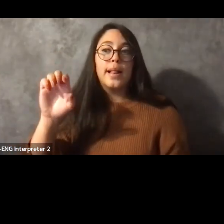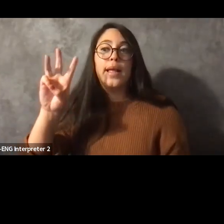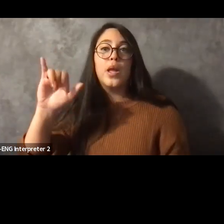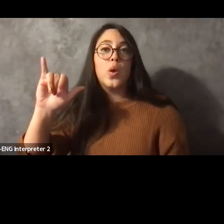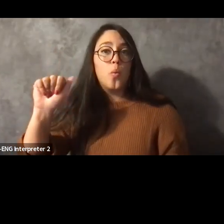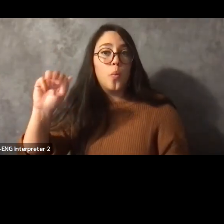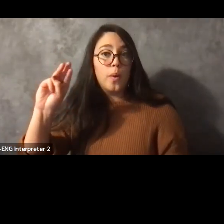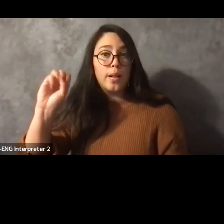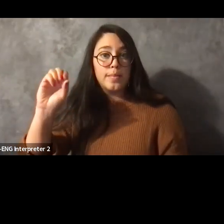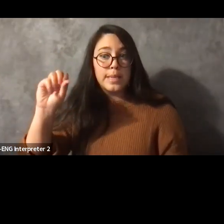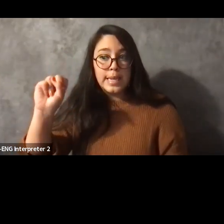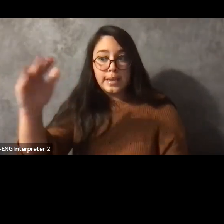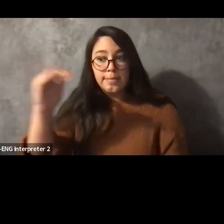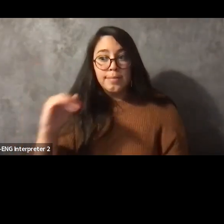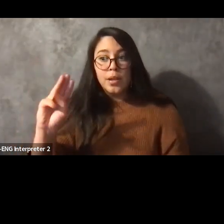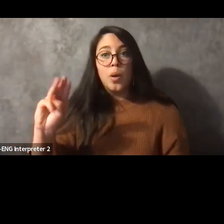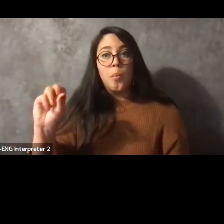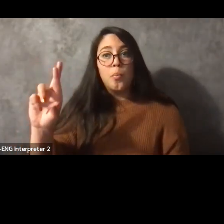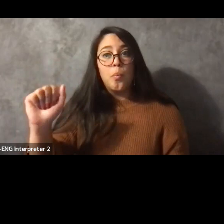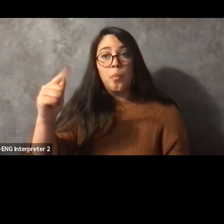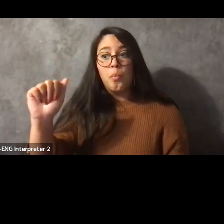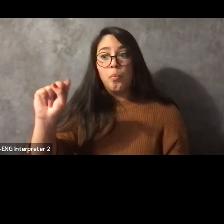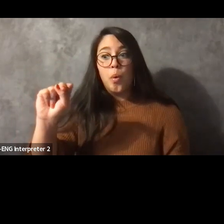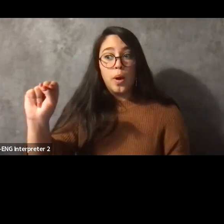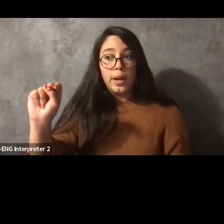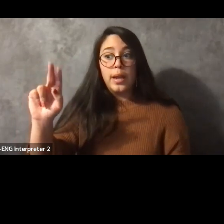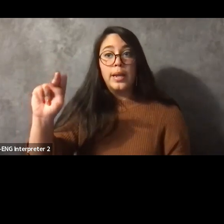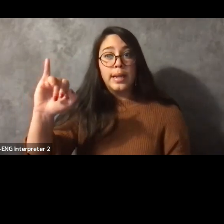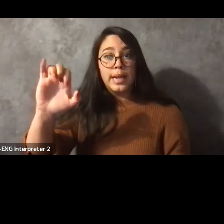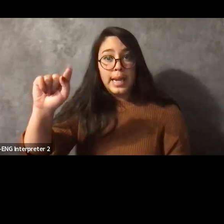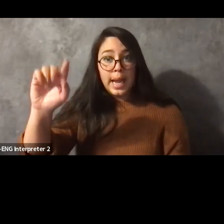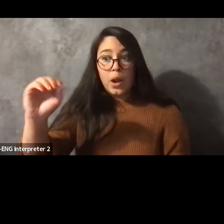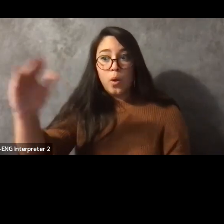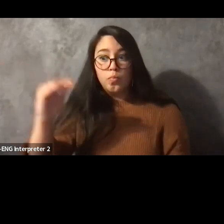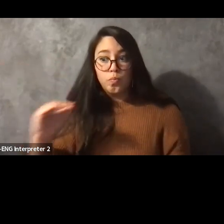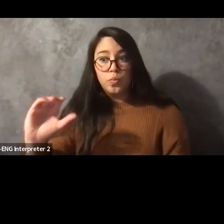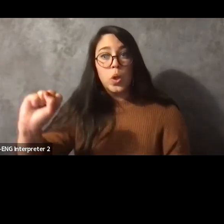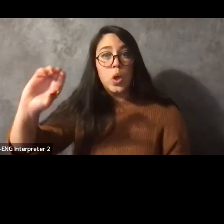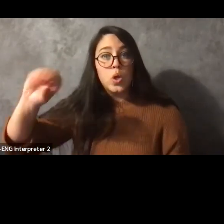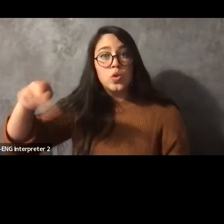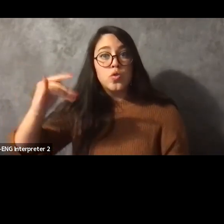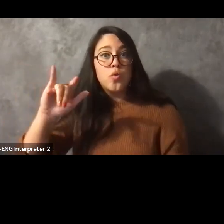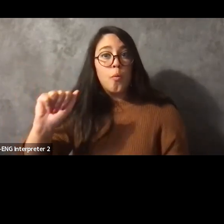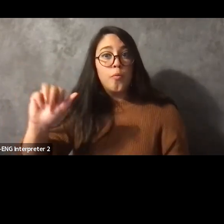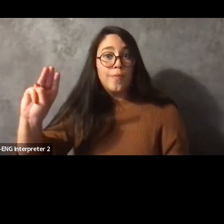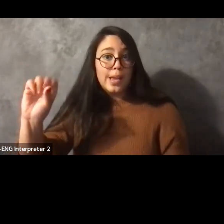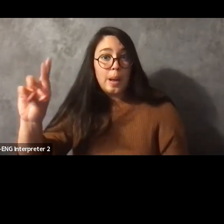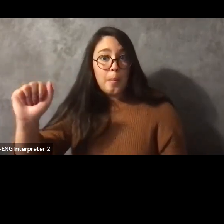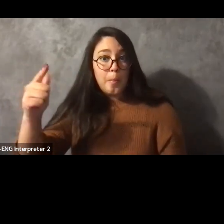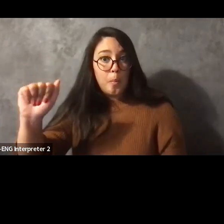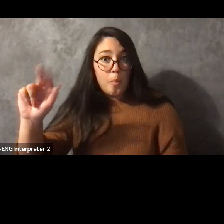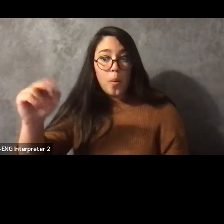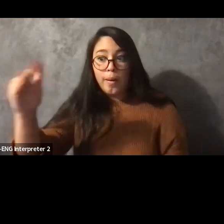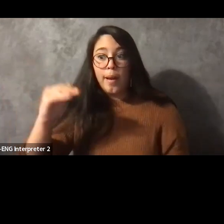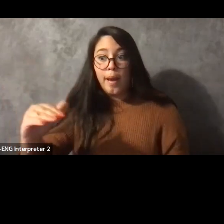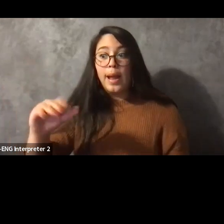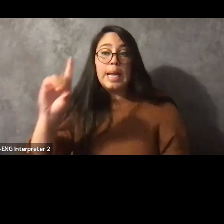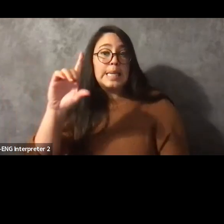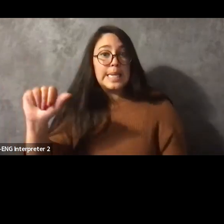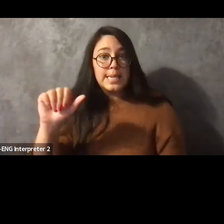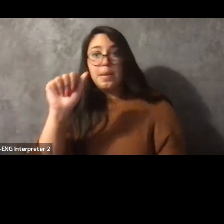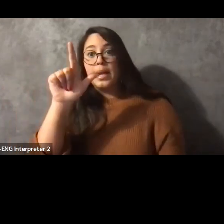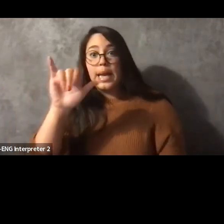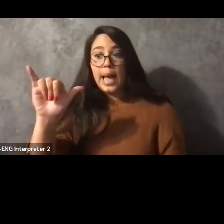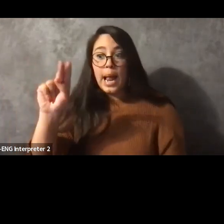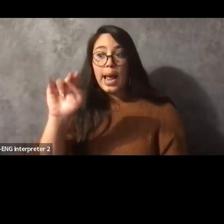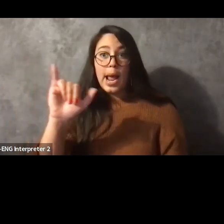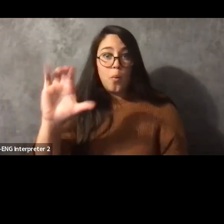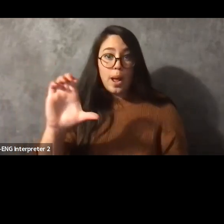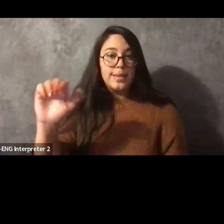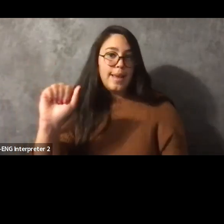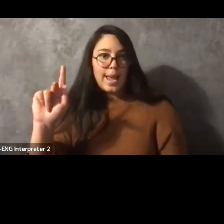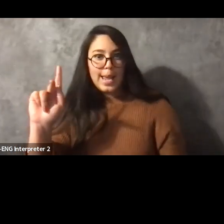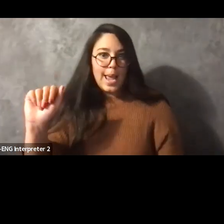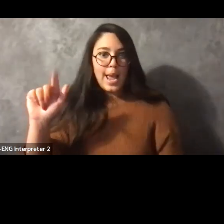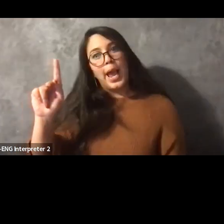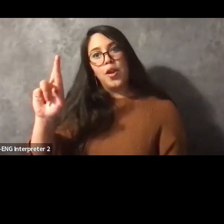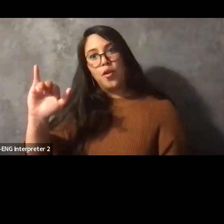Sophia Morgan, and the disability ally NYC AKA Kristin and .